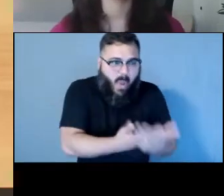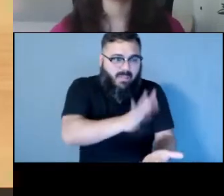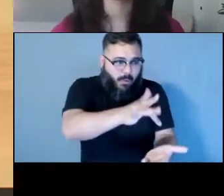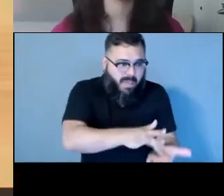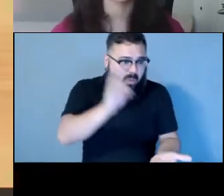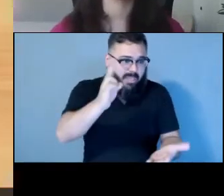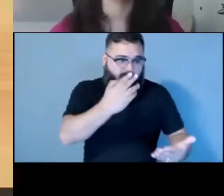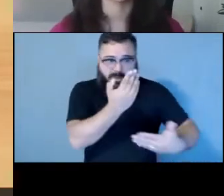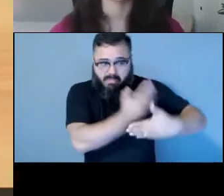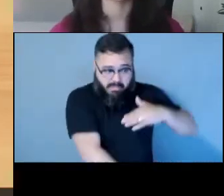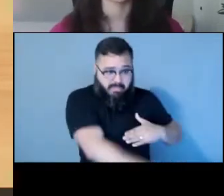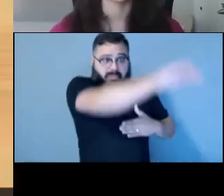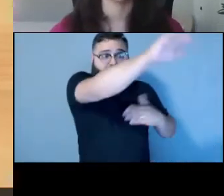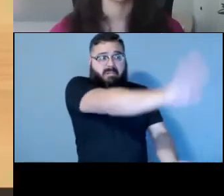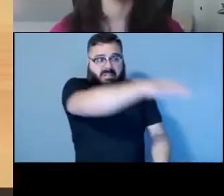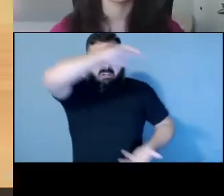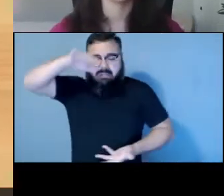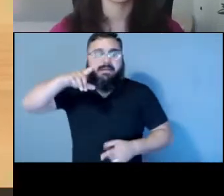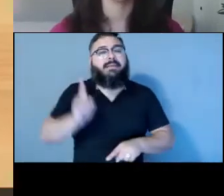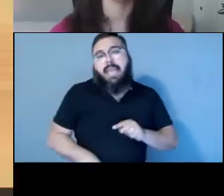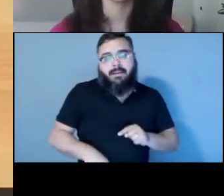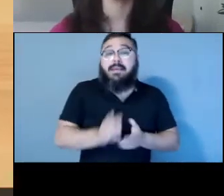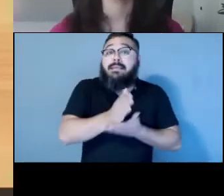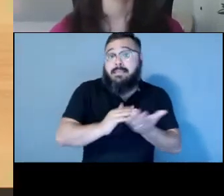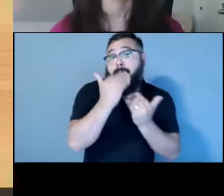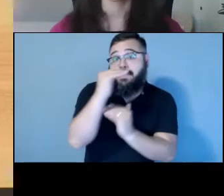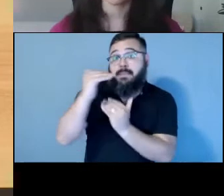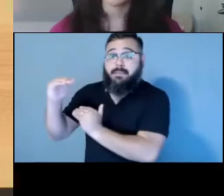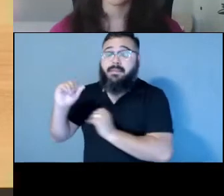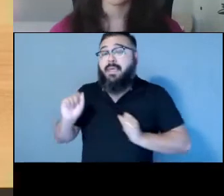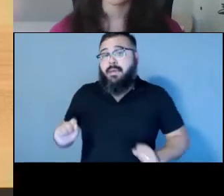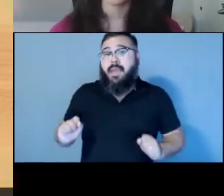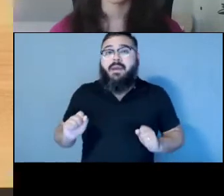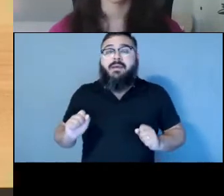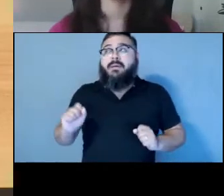So there is limitations on what they can get, but they are entitled to confirmation of a disability